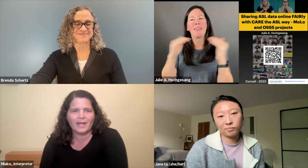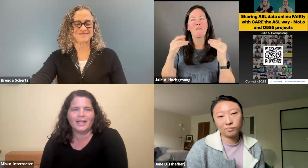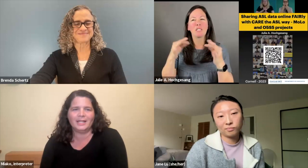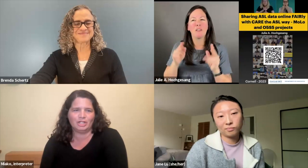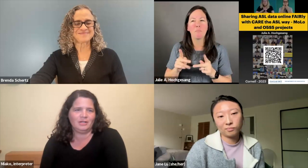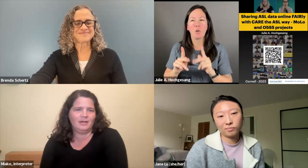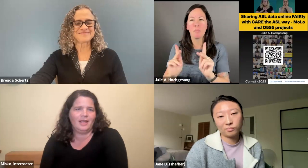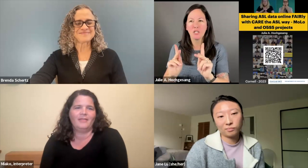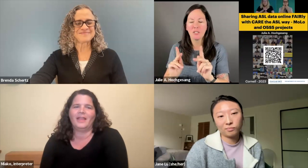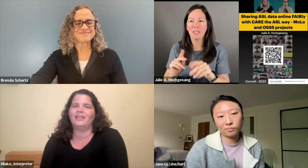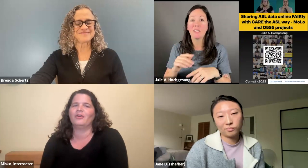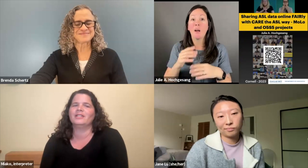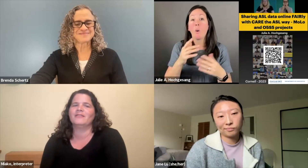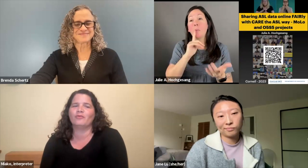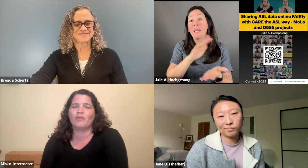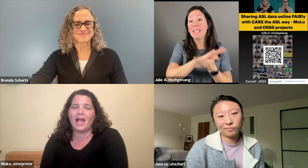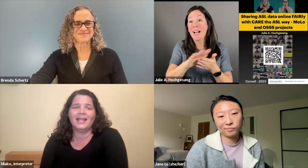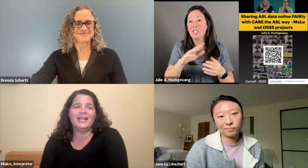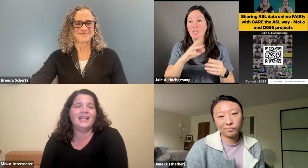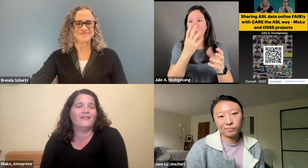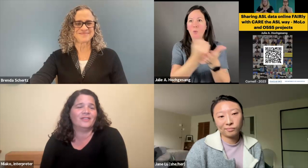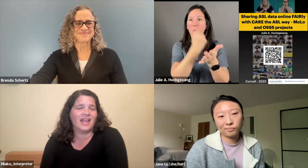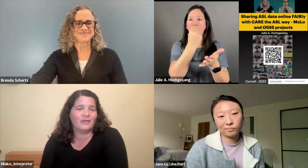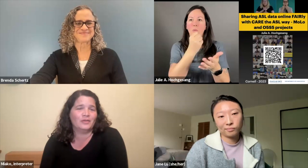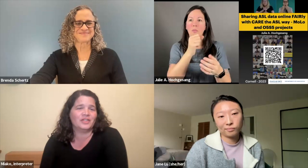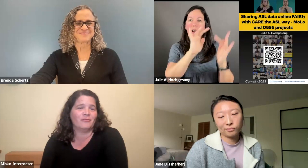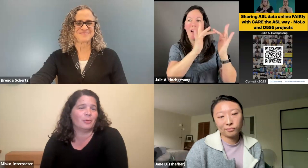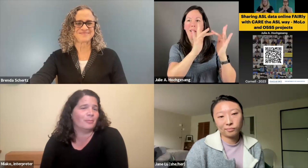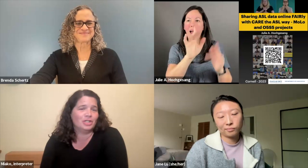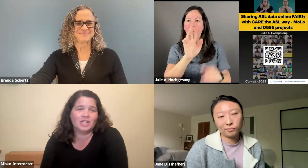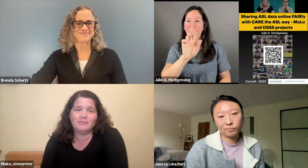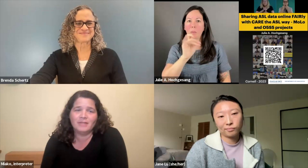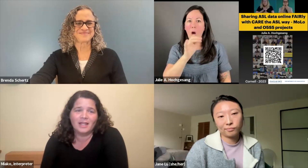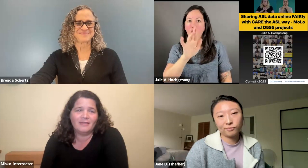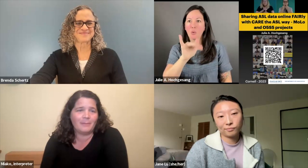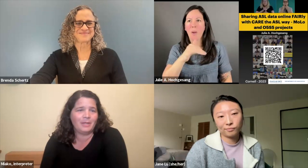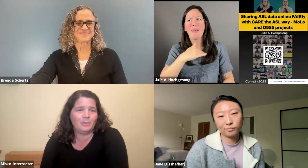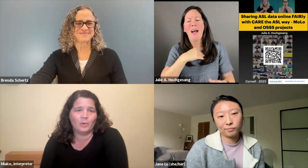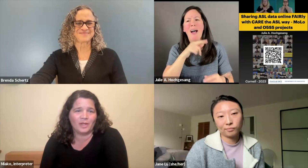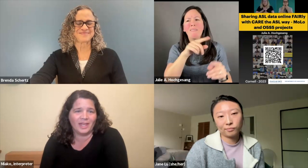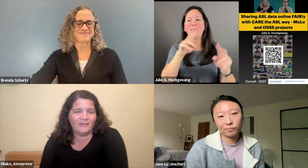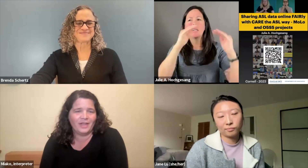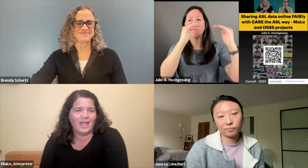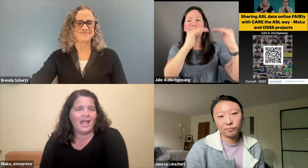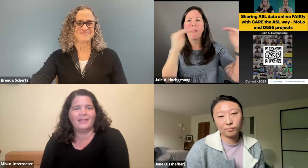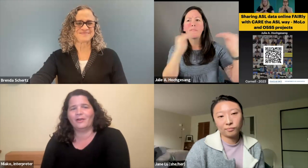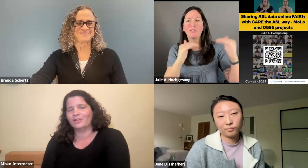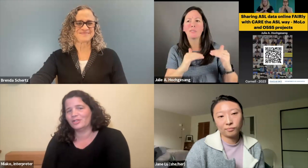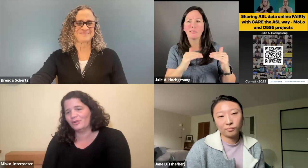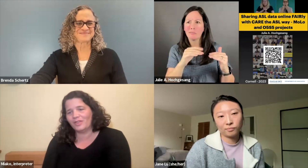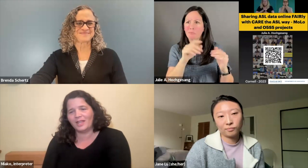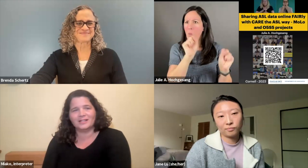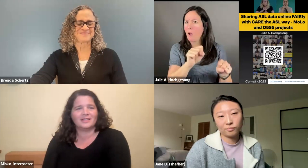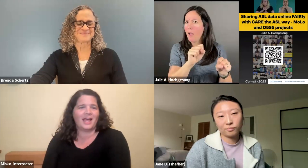recognition that there is a variety of levels of permission that people will give and there are certain things that